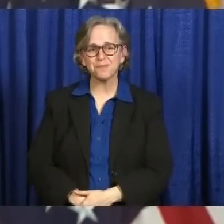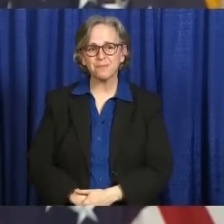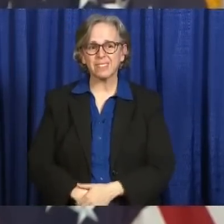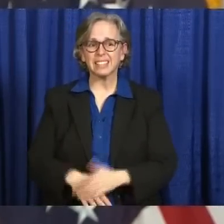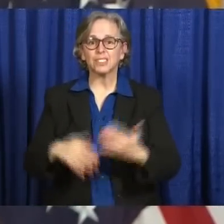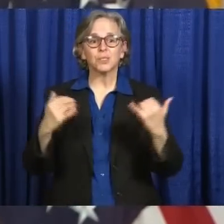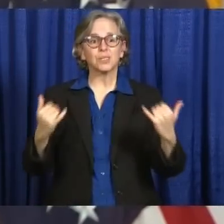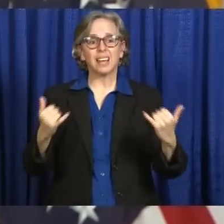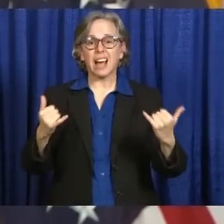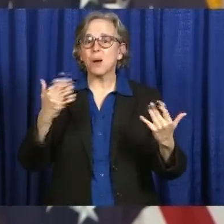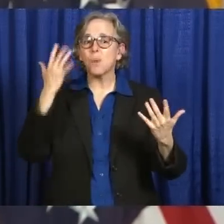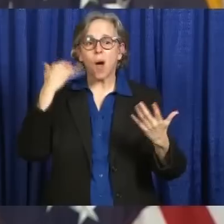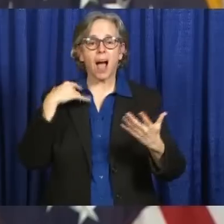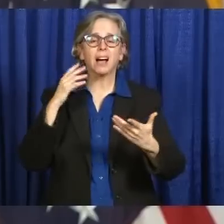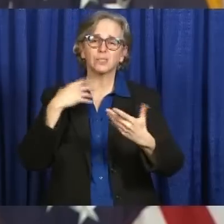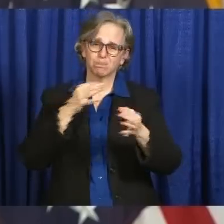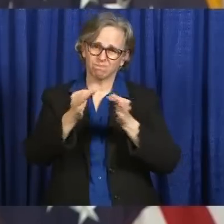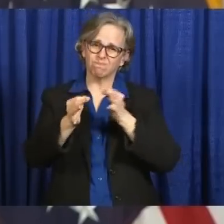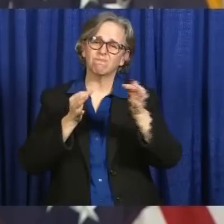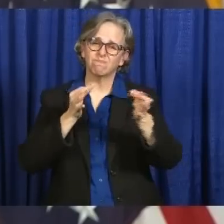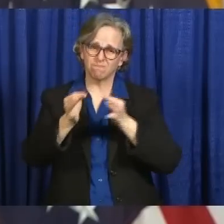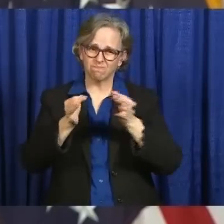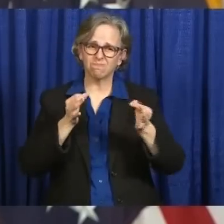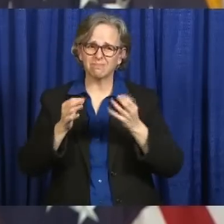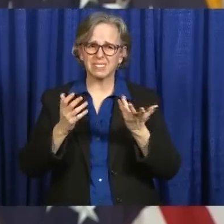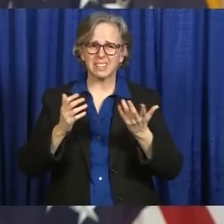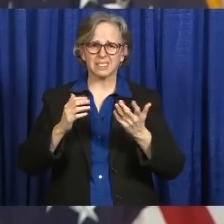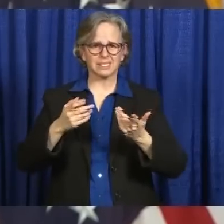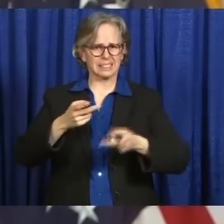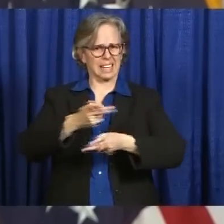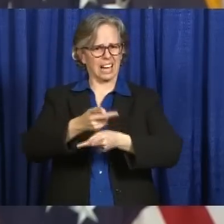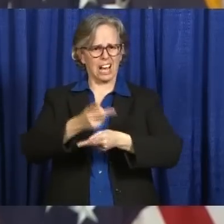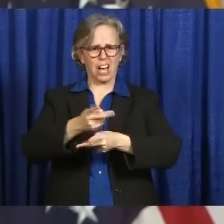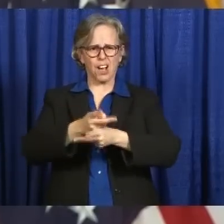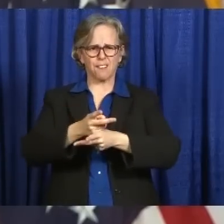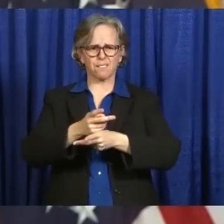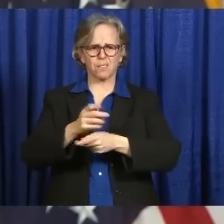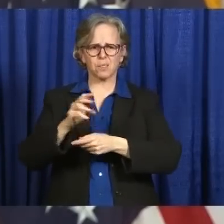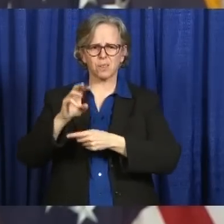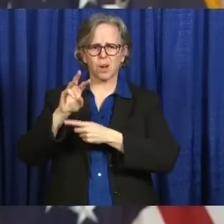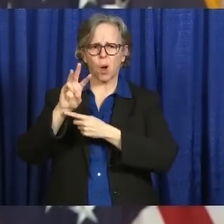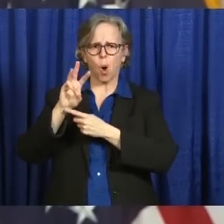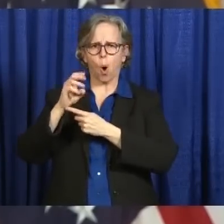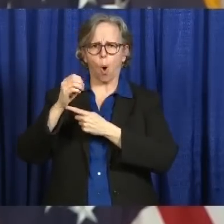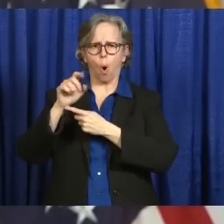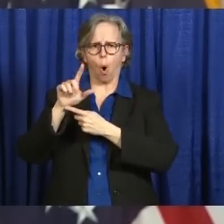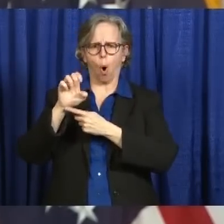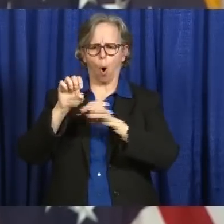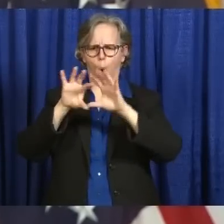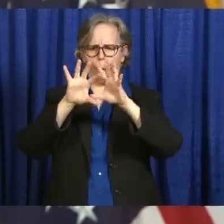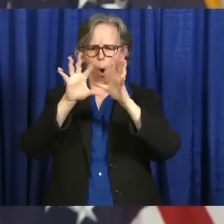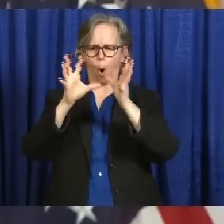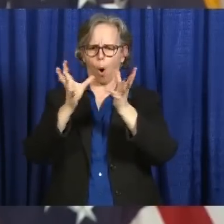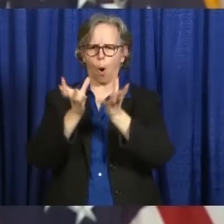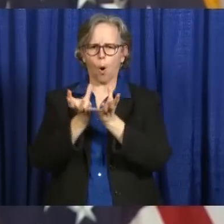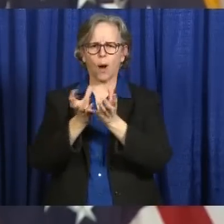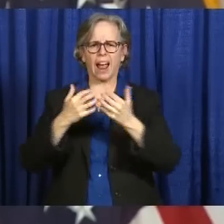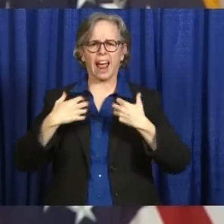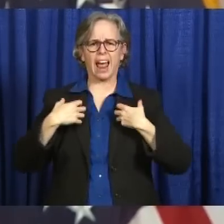I AM AT HOME, YES. THANK YOU VERY MUCH. IT'S GOOD TO BE HERE. I AM HERE TO TALK TODAY